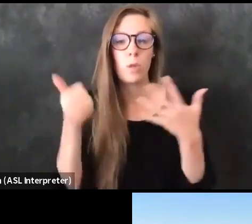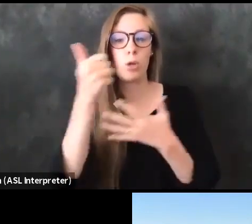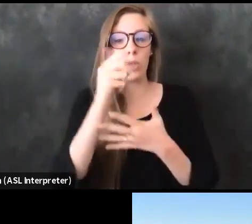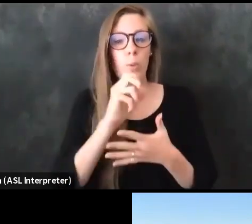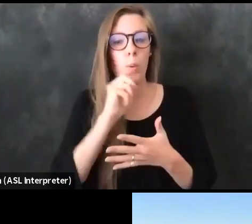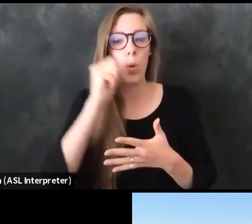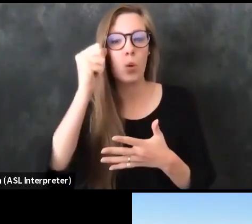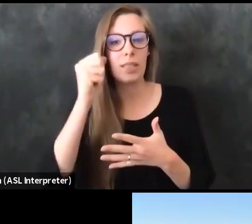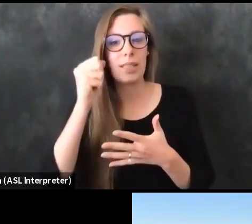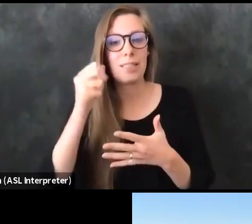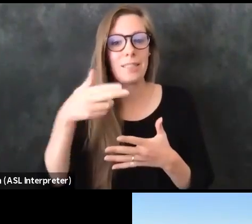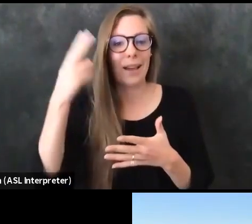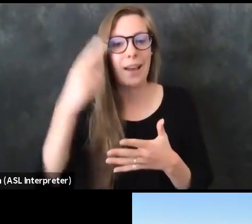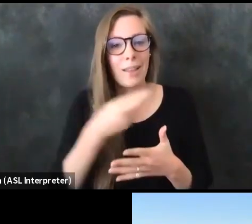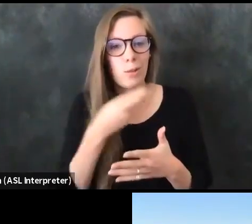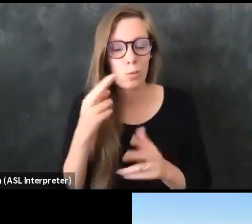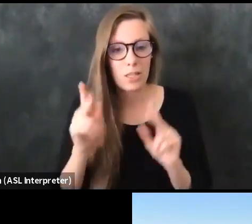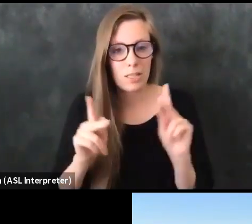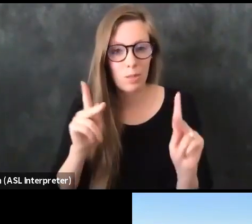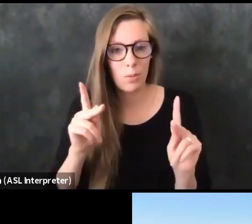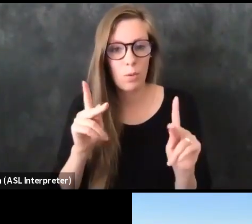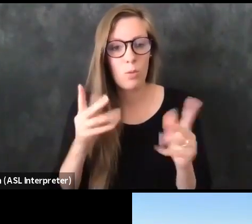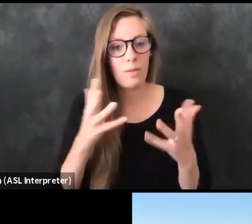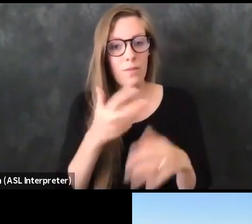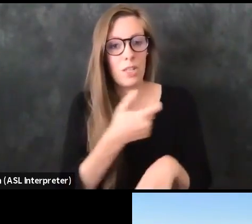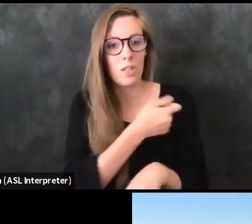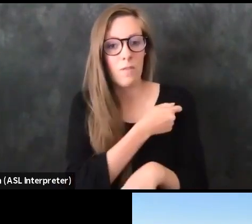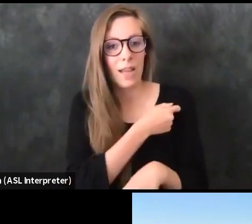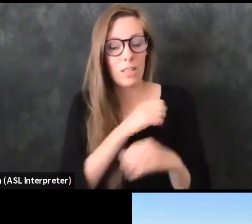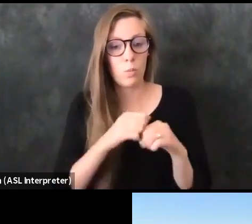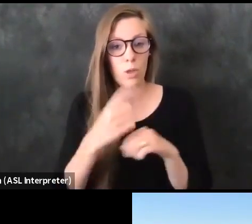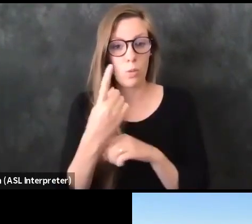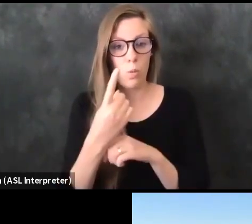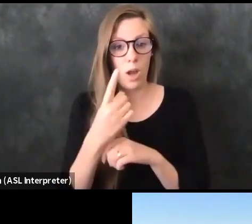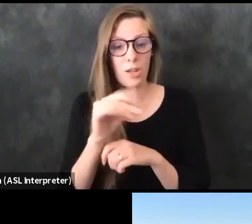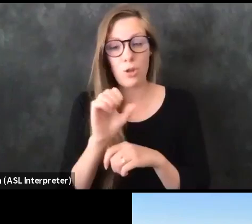vulnerable residents we have vaccinated, with at least one dose 70 percent of our